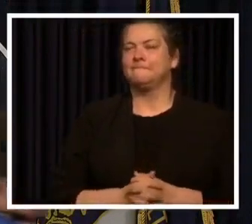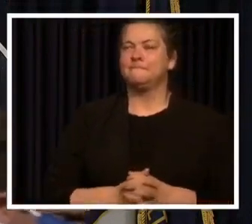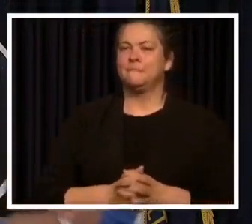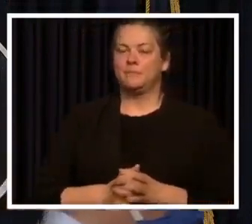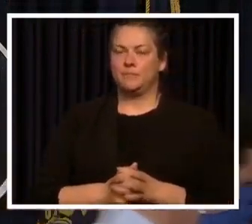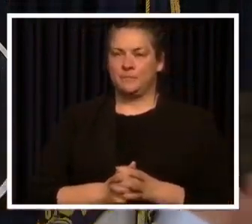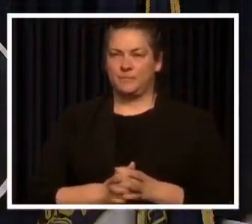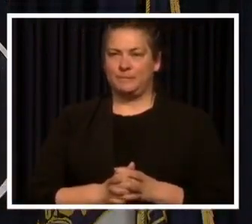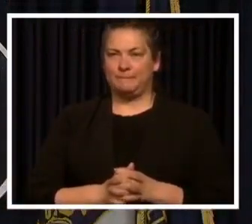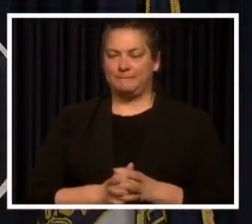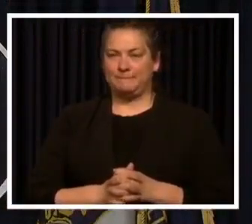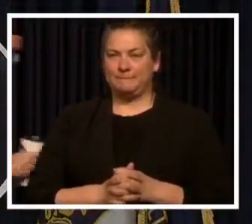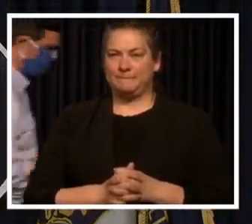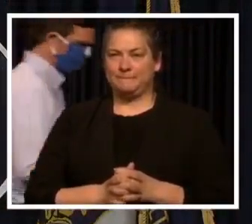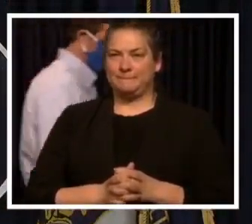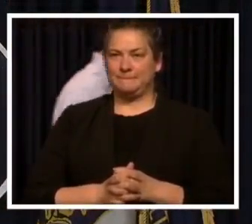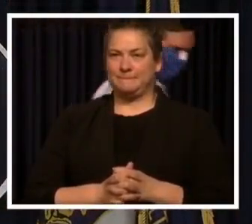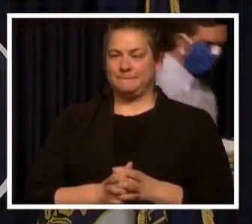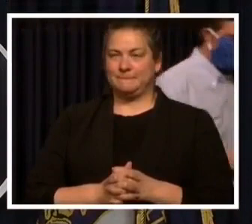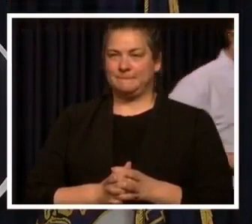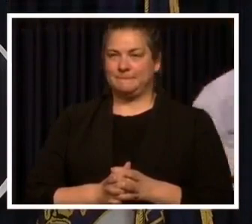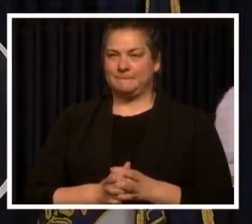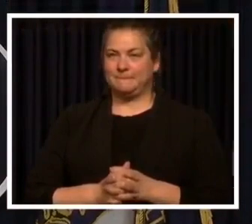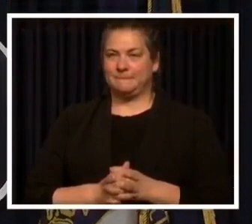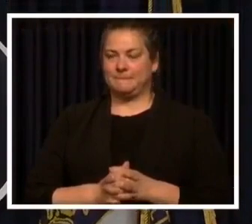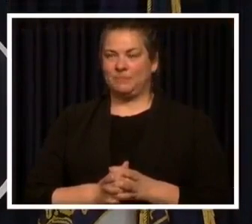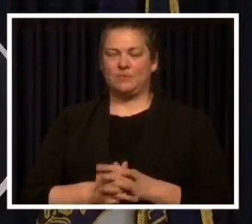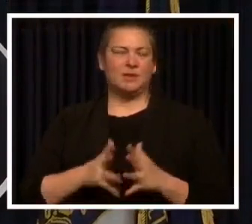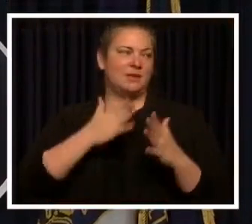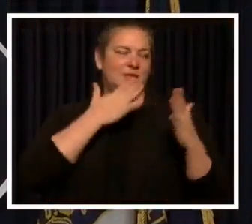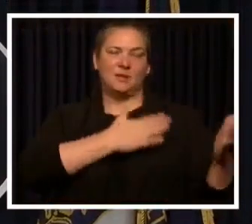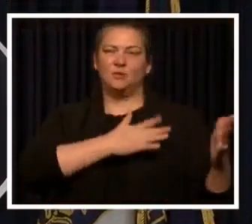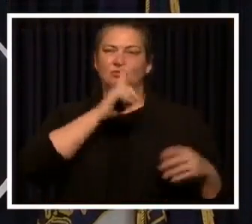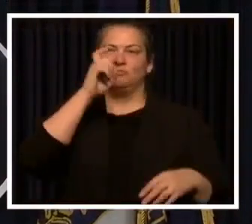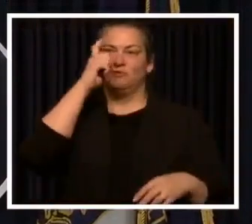NEWS. DR. STACK.